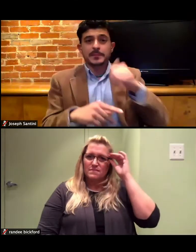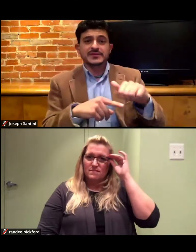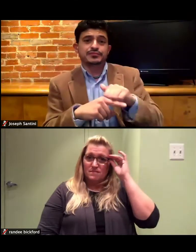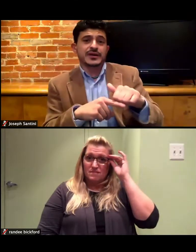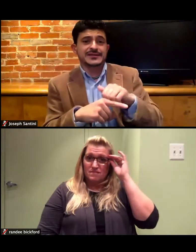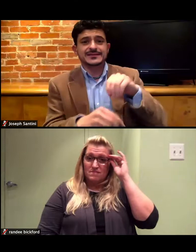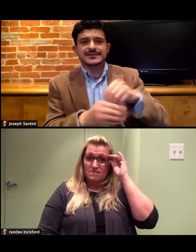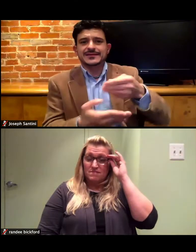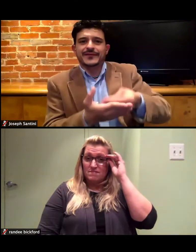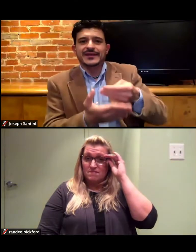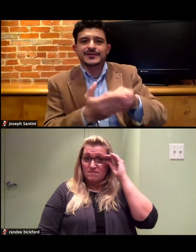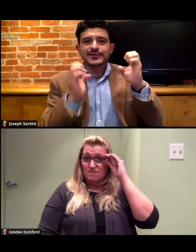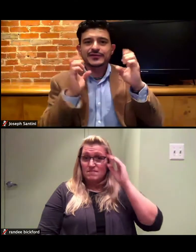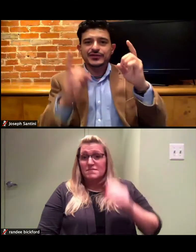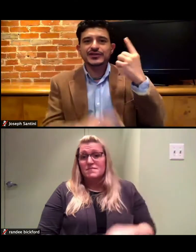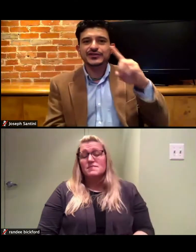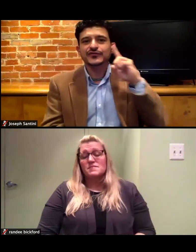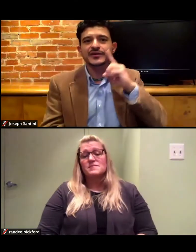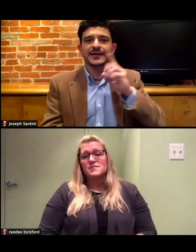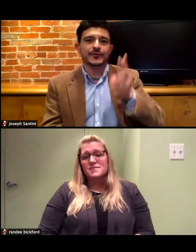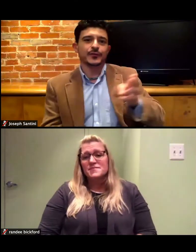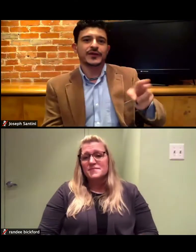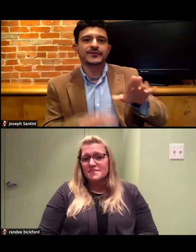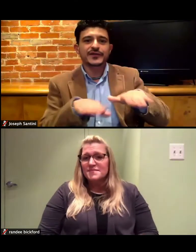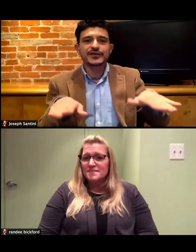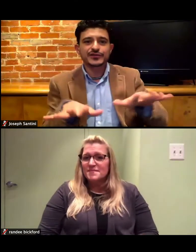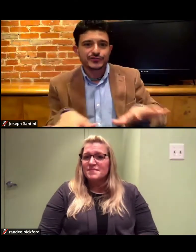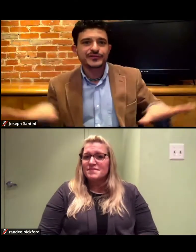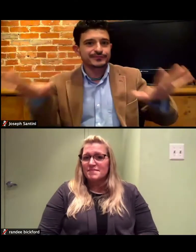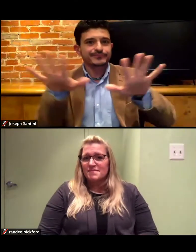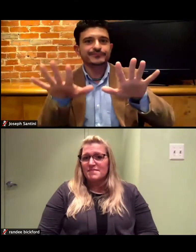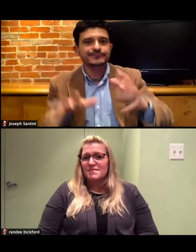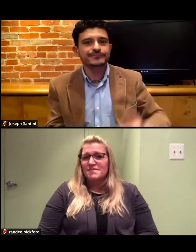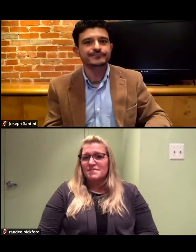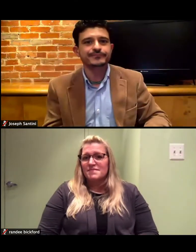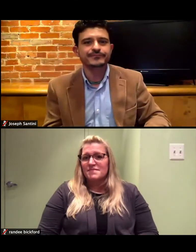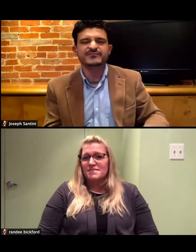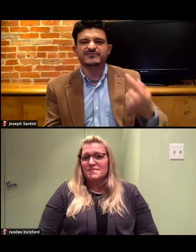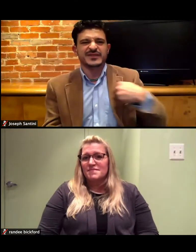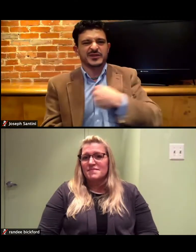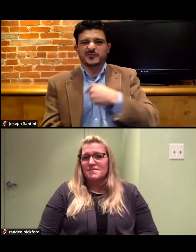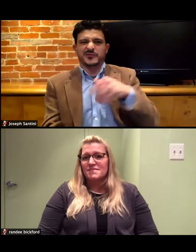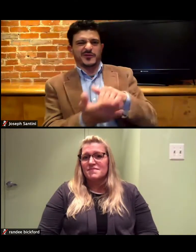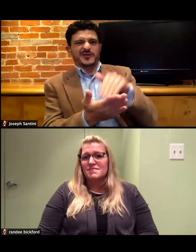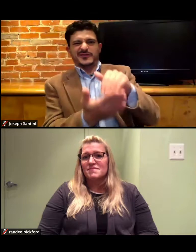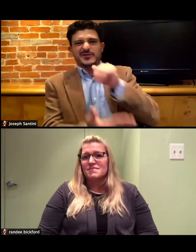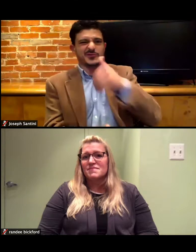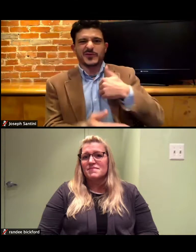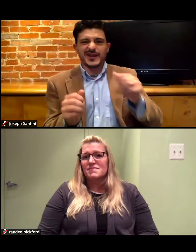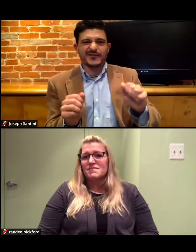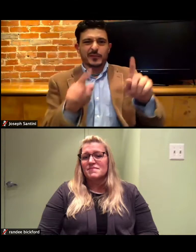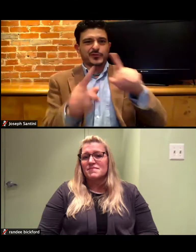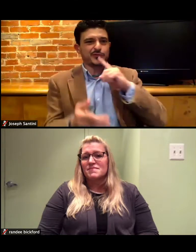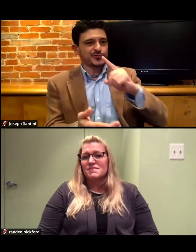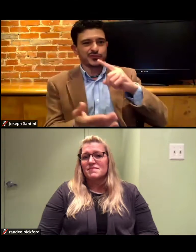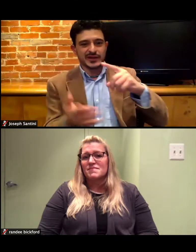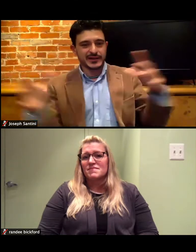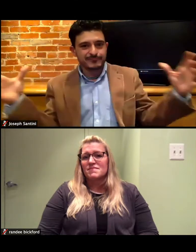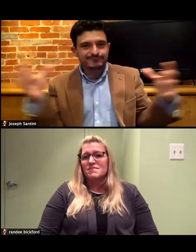and parents and others within the community to talk about deaf financial education and the best practices for deaf